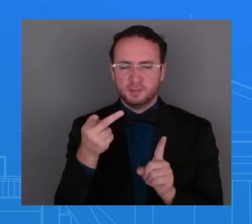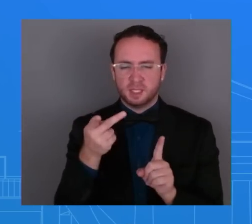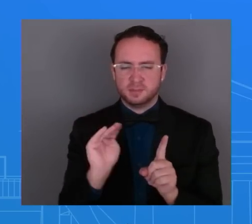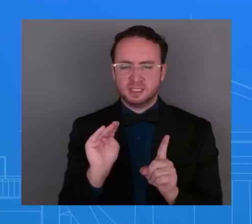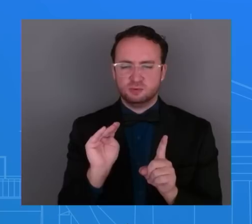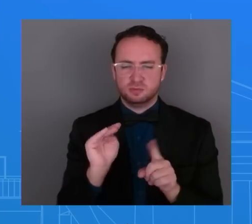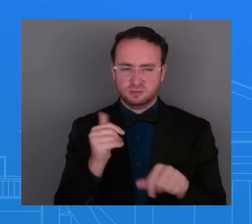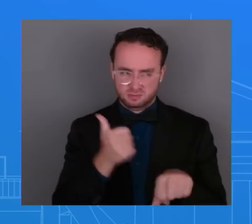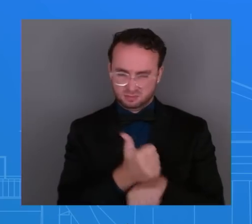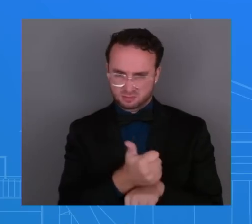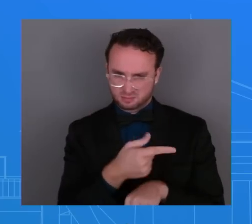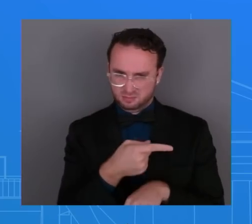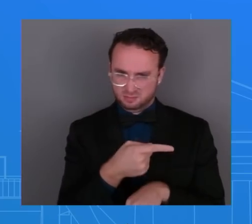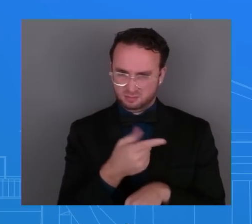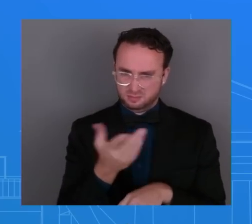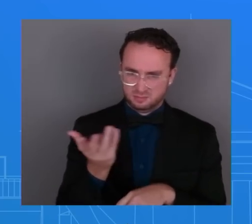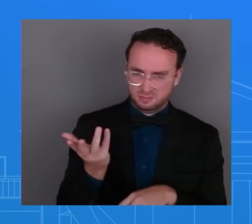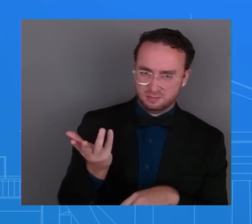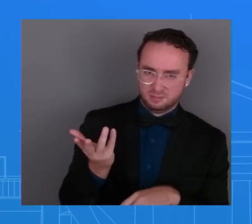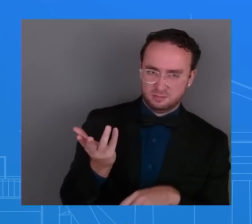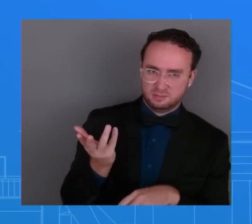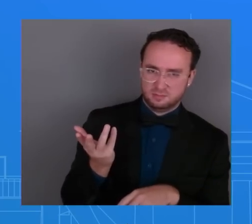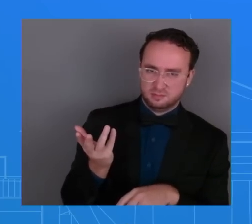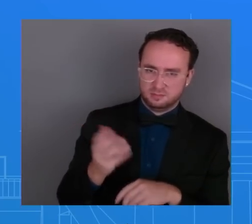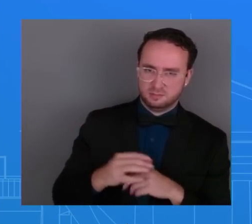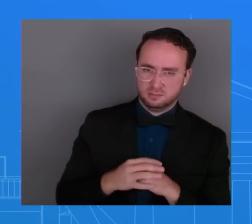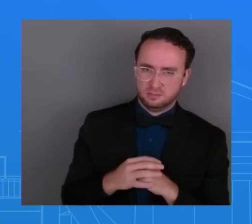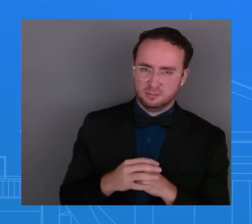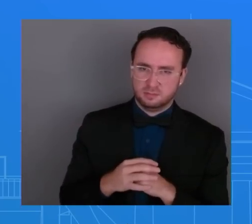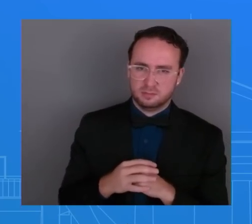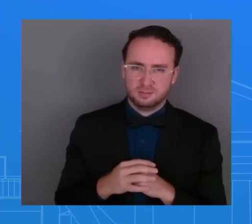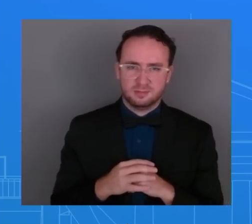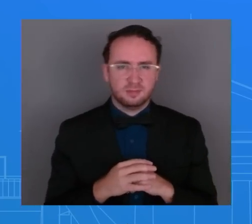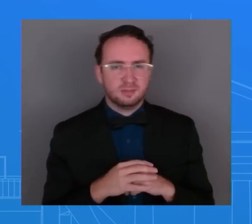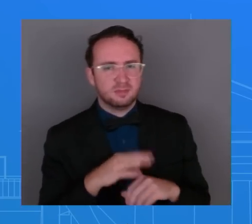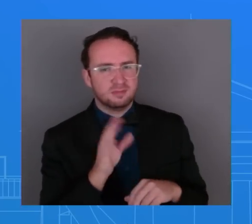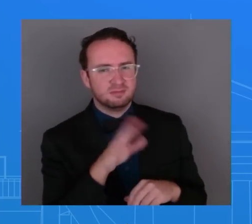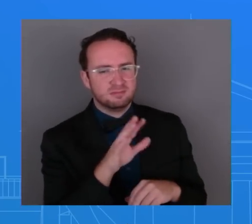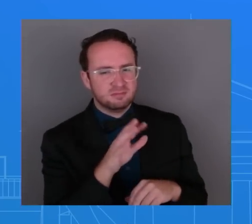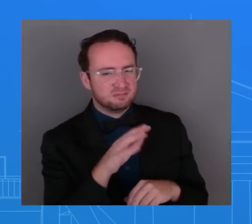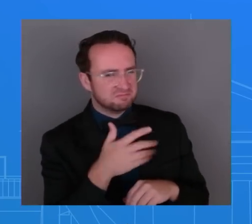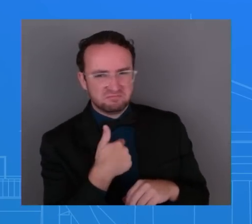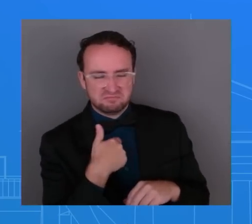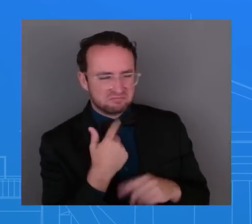Ms. Jean-Pierre: So, the -- I'm sorry. What's the question? The Press: The question is, do you -- what's the reaction to the -- her allegations?